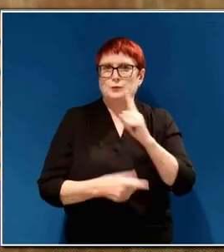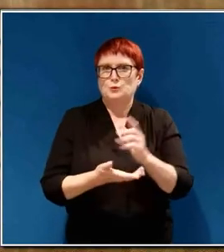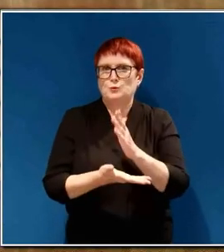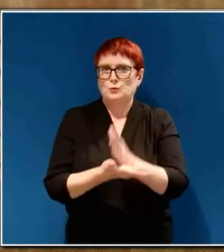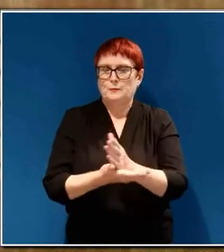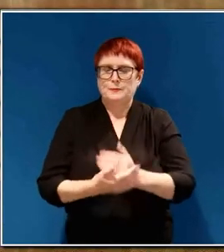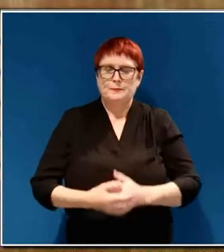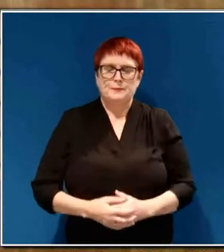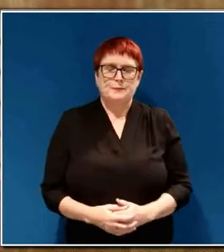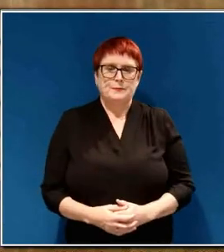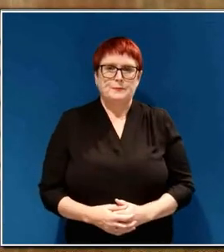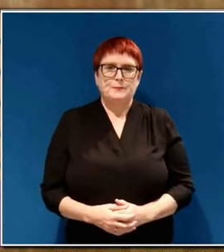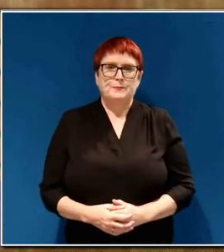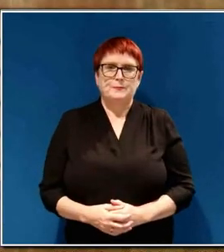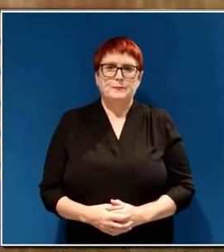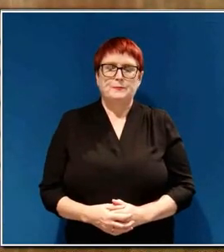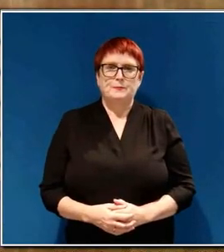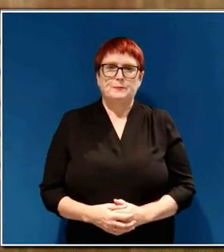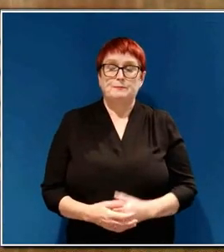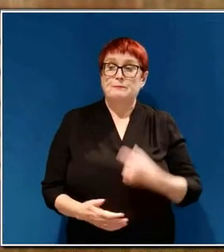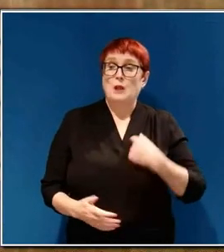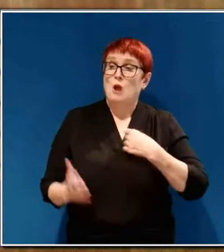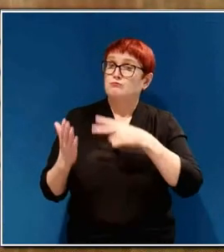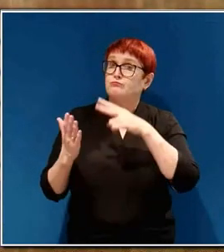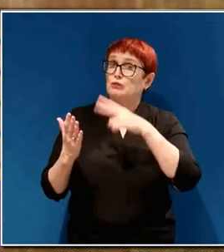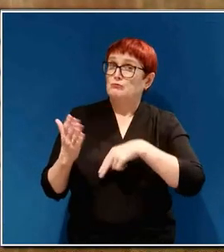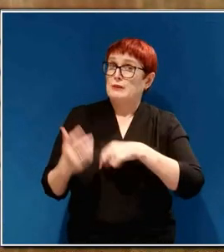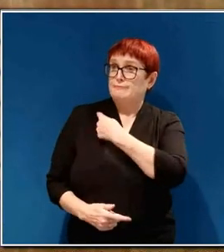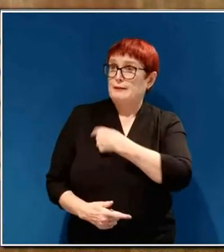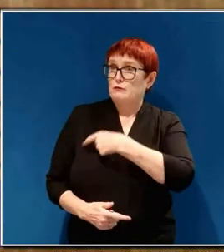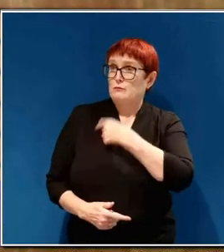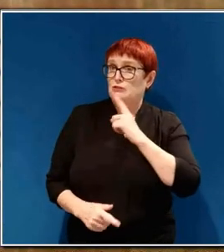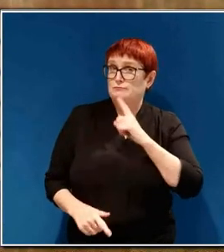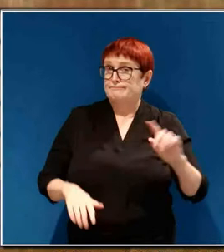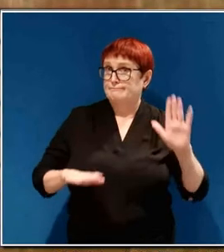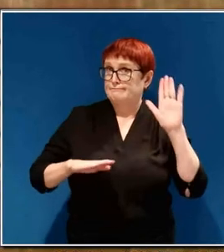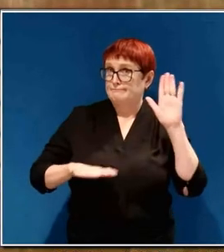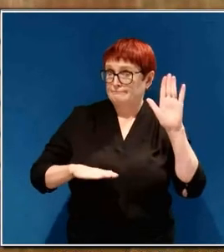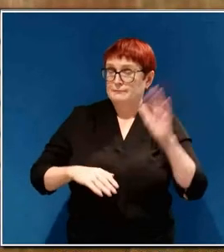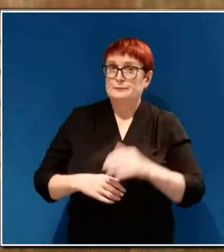I'll read you the affirmation. At the end, please say 'yes' or 'I do'.